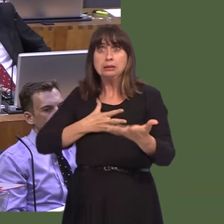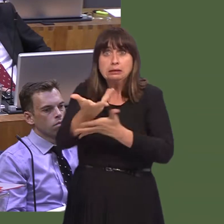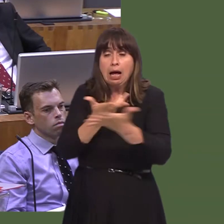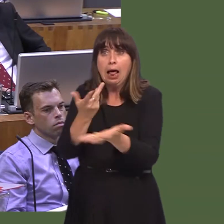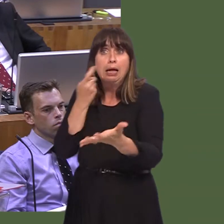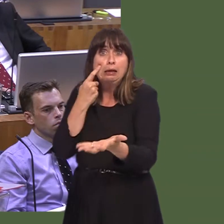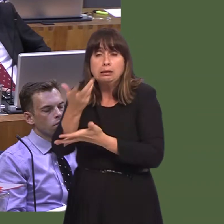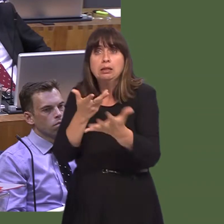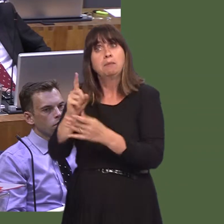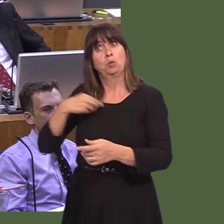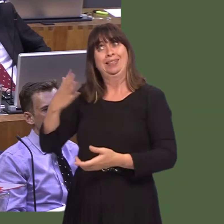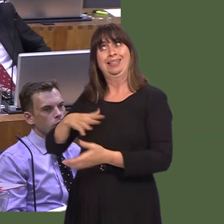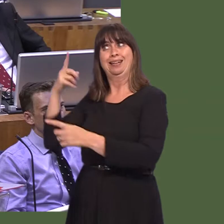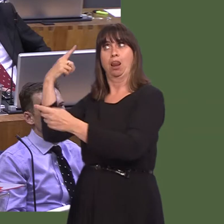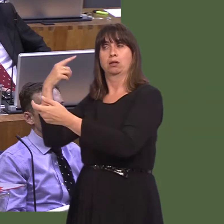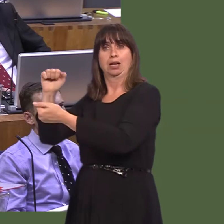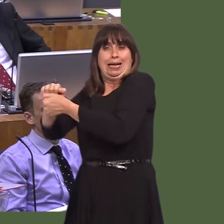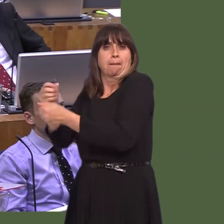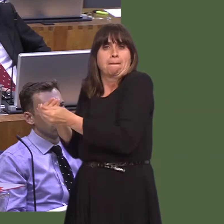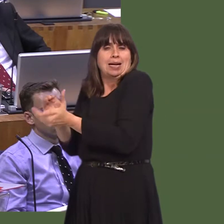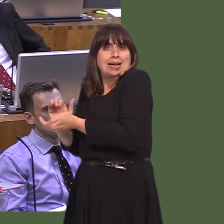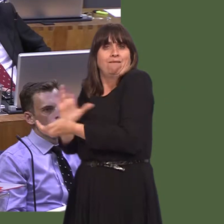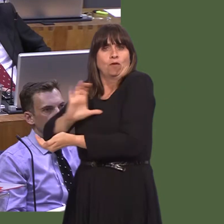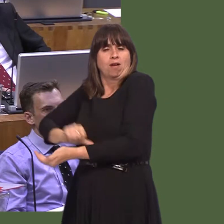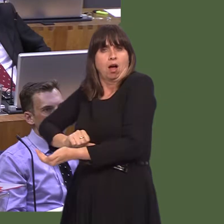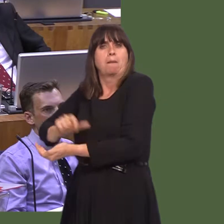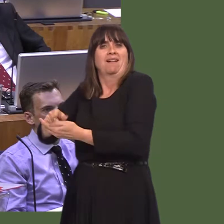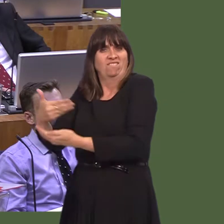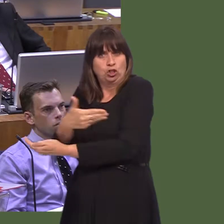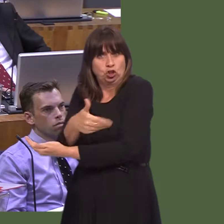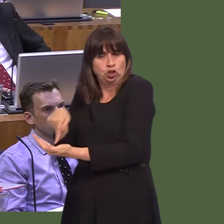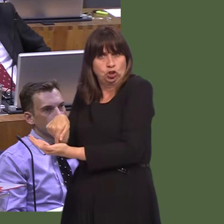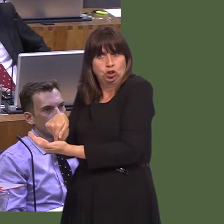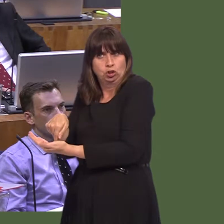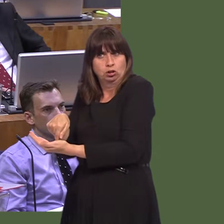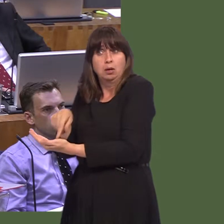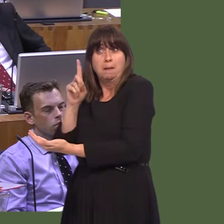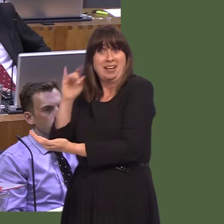long as the money is there from Westminster. But, none of this means anything unless they can sell their produce.